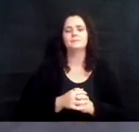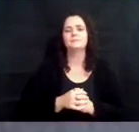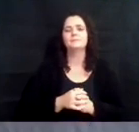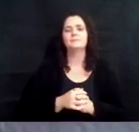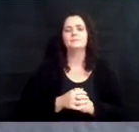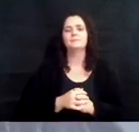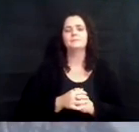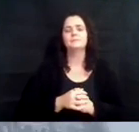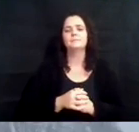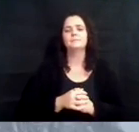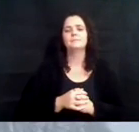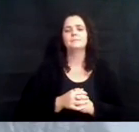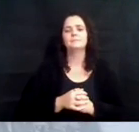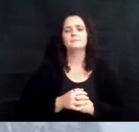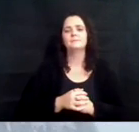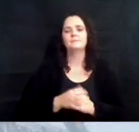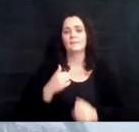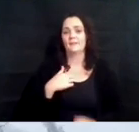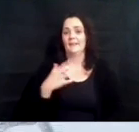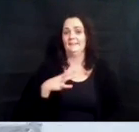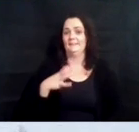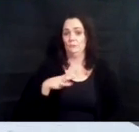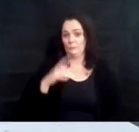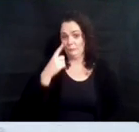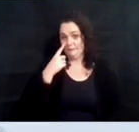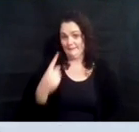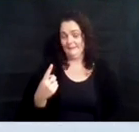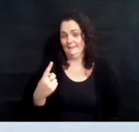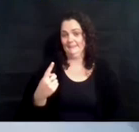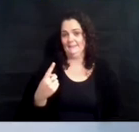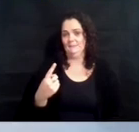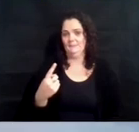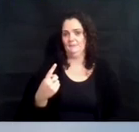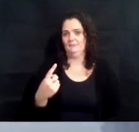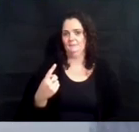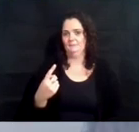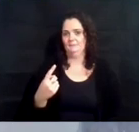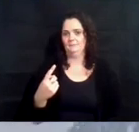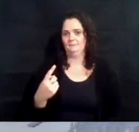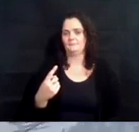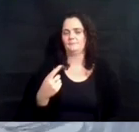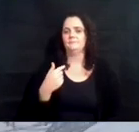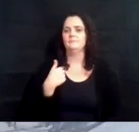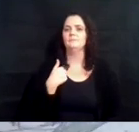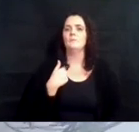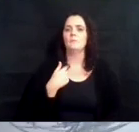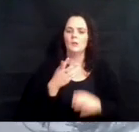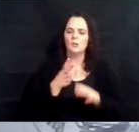Now, I still want to be able to see my drawing so I'm not going to cut right to the edges of my drawing, I'm gonna actually leave a bit